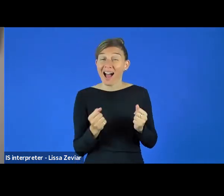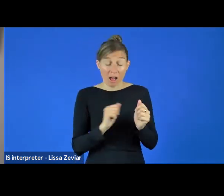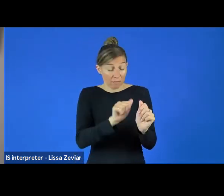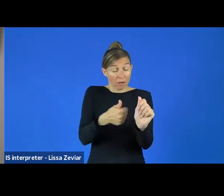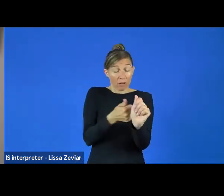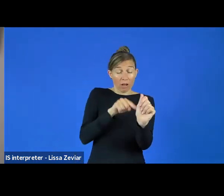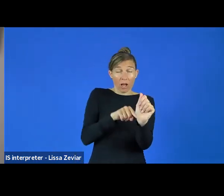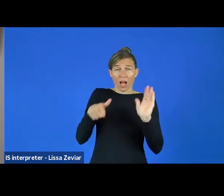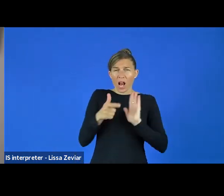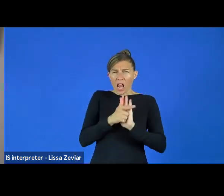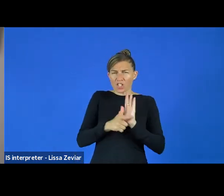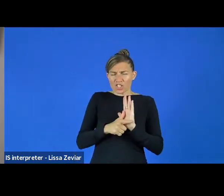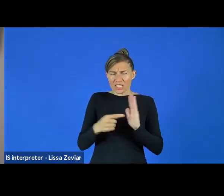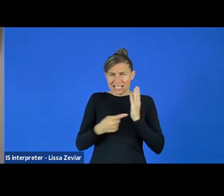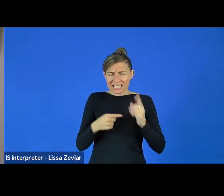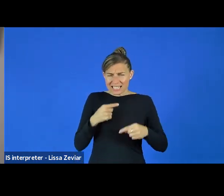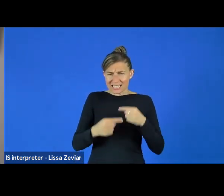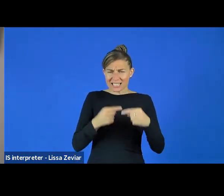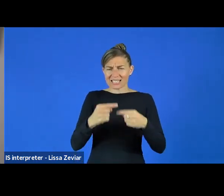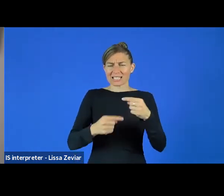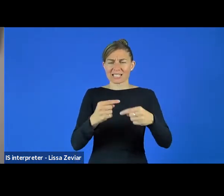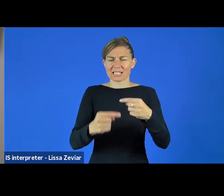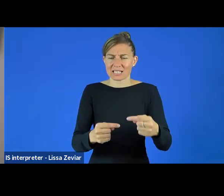which is called the new approach. Next.